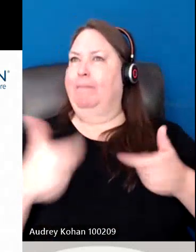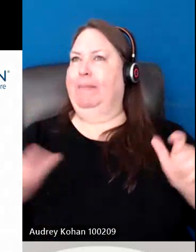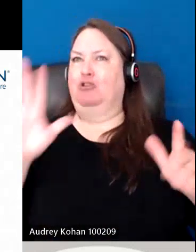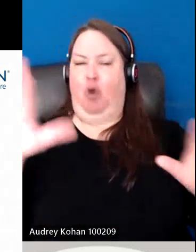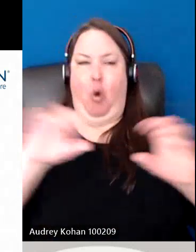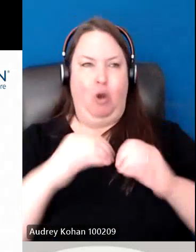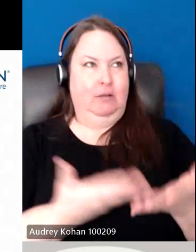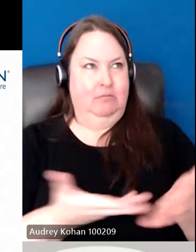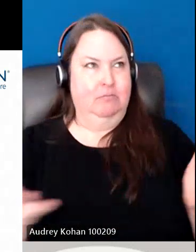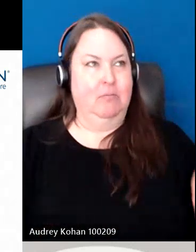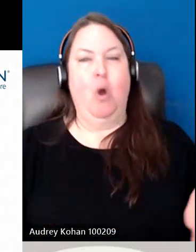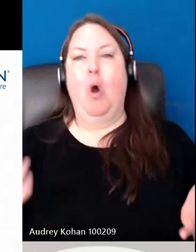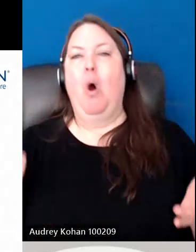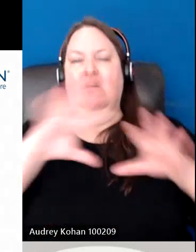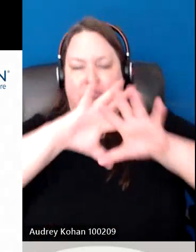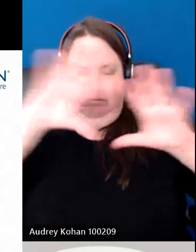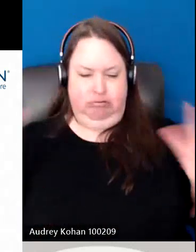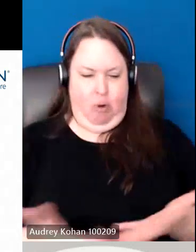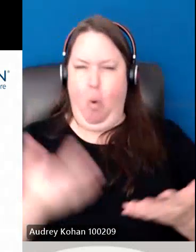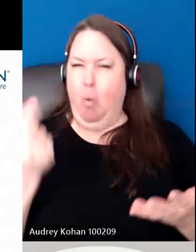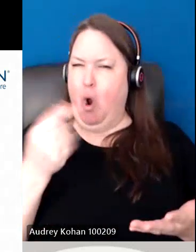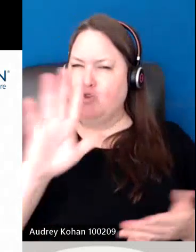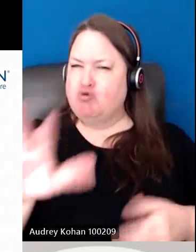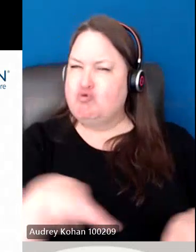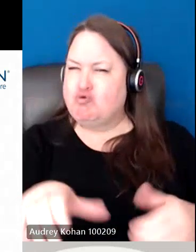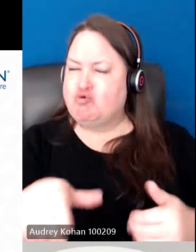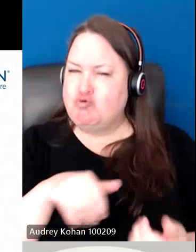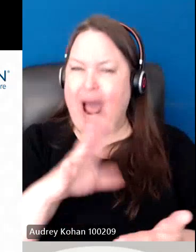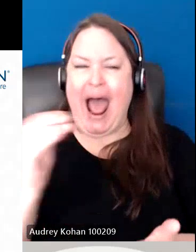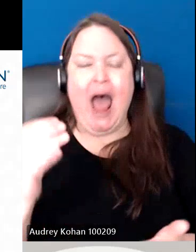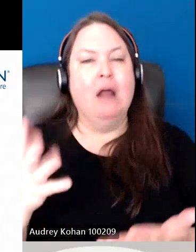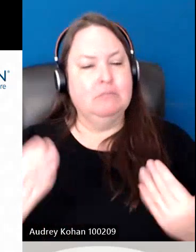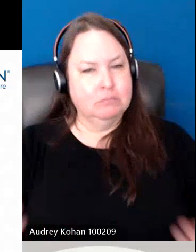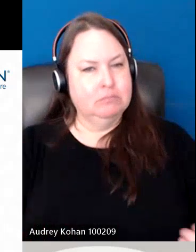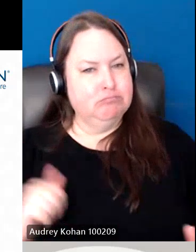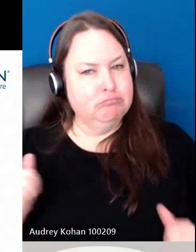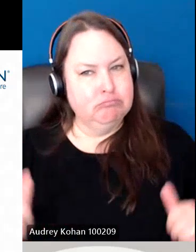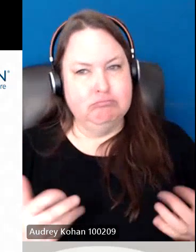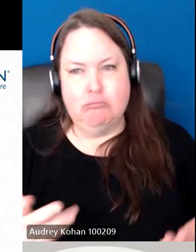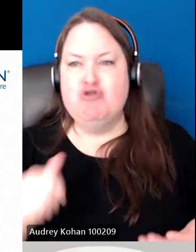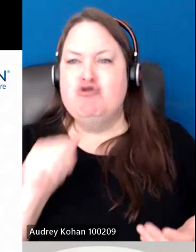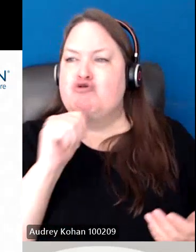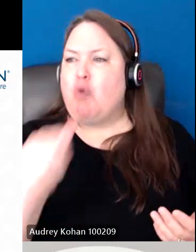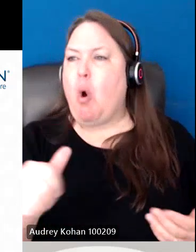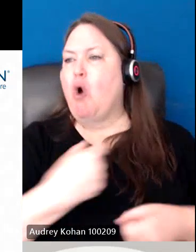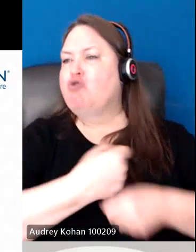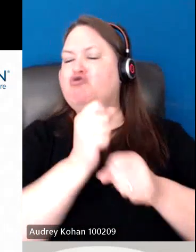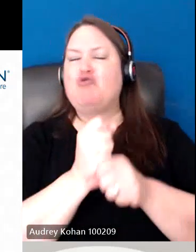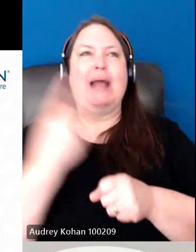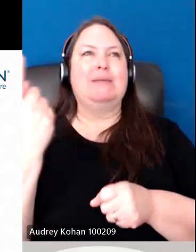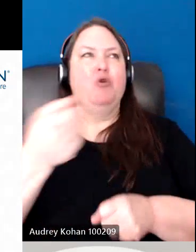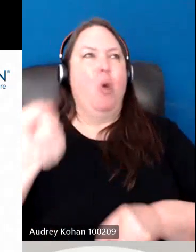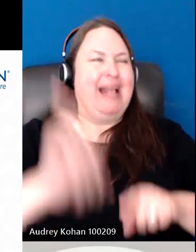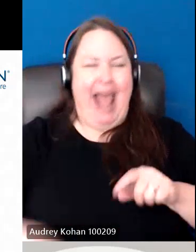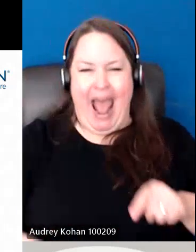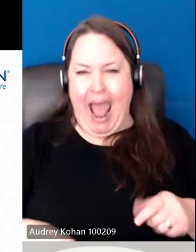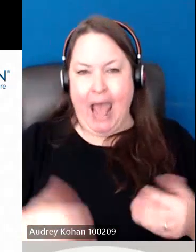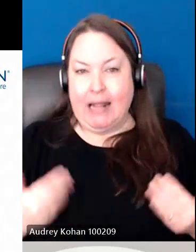the scope of what you do and be pragmatic do not create something that you cannot deliver and amn